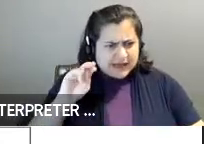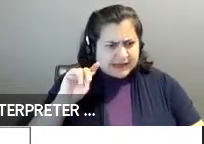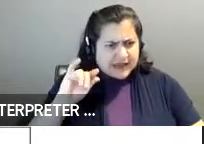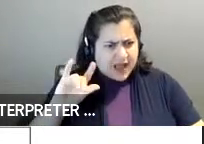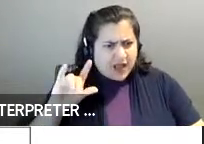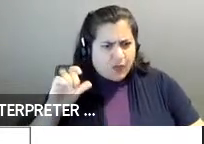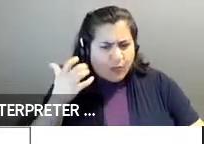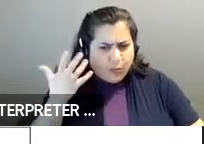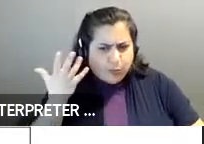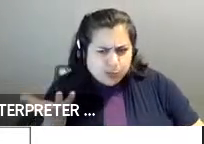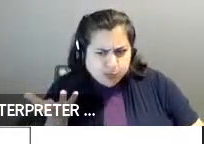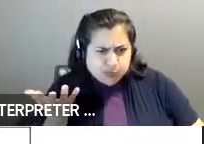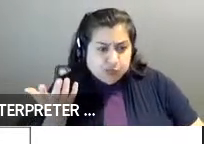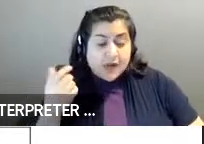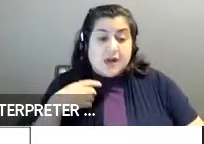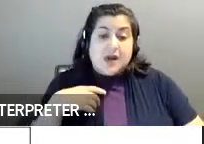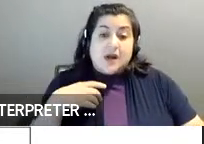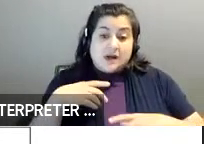a particular seat height given in inches.